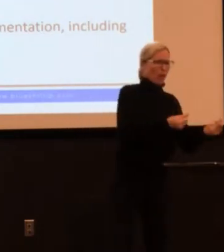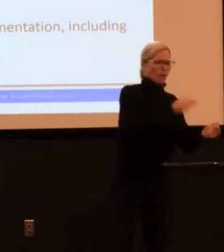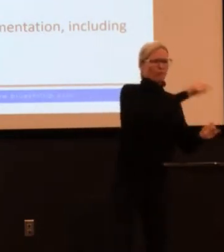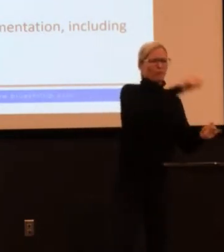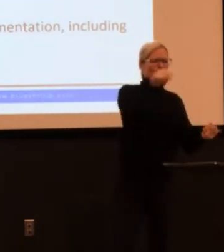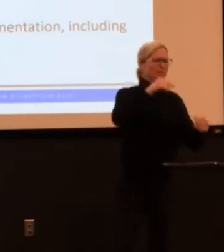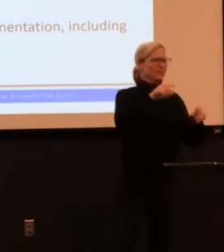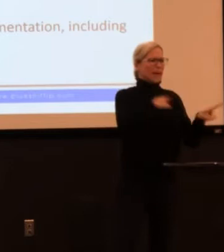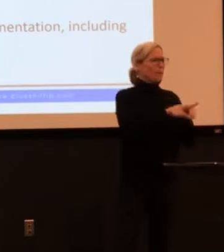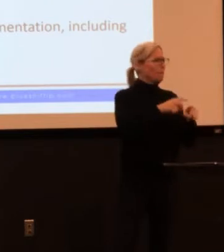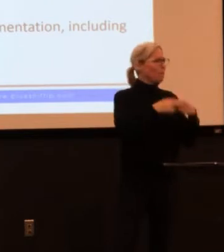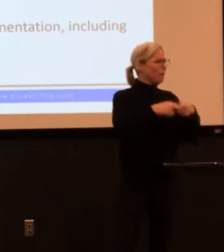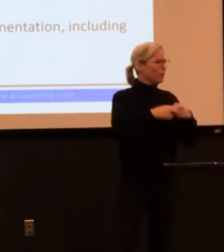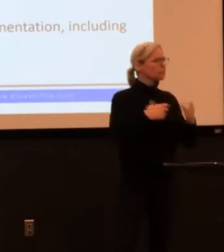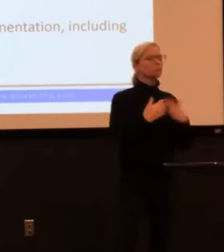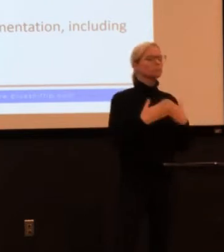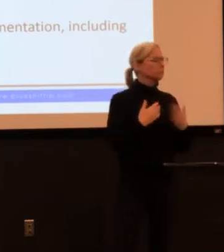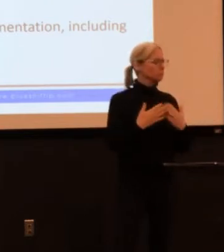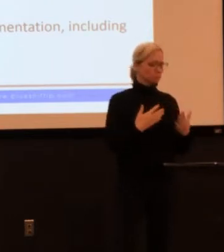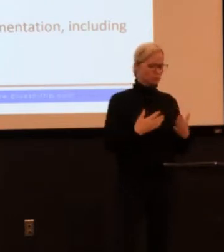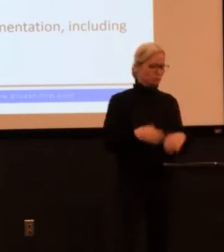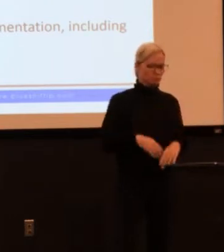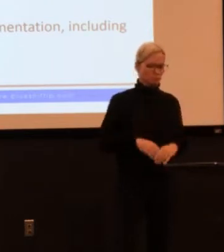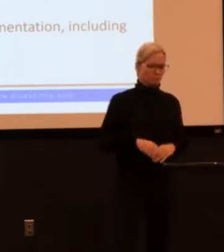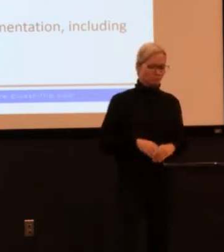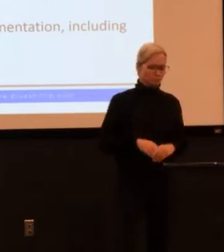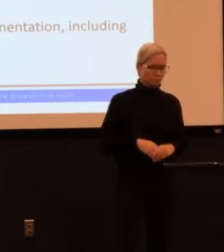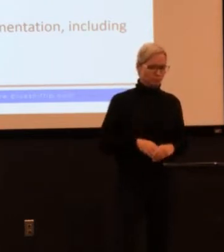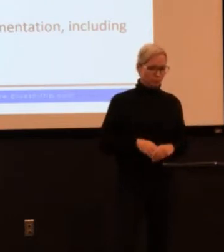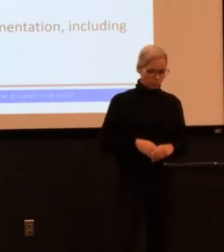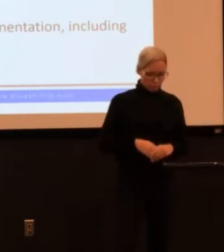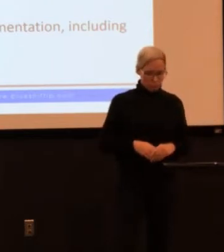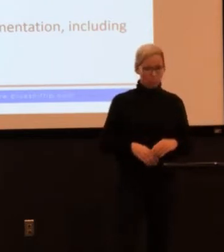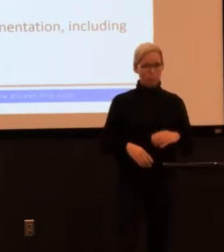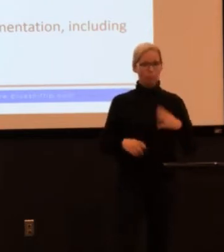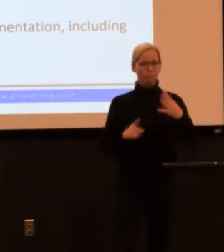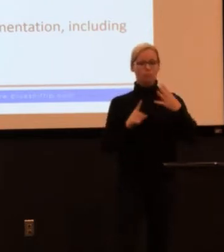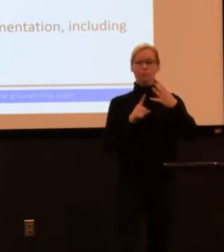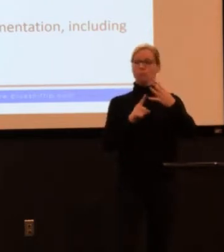or does it represent the result of any experimentation that you had to perform?